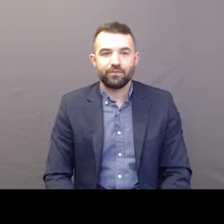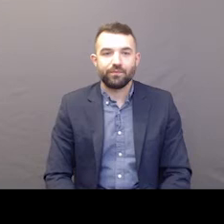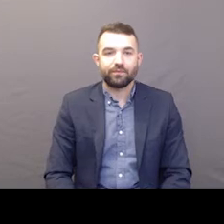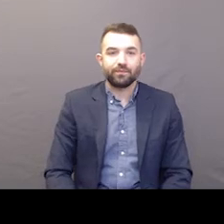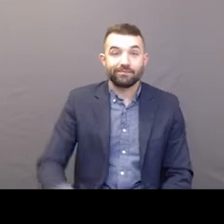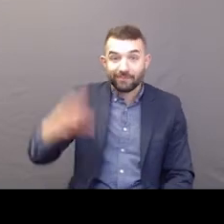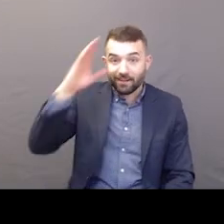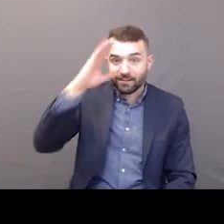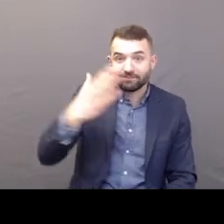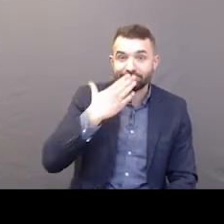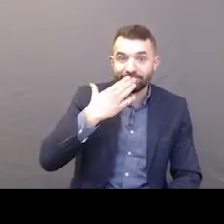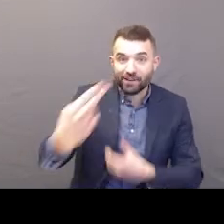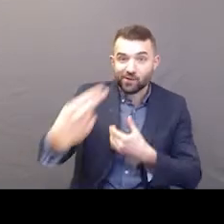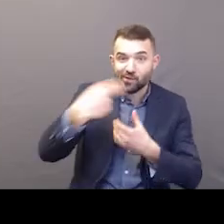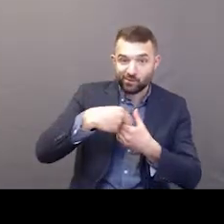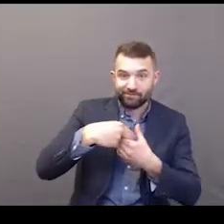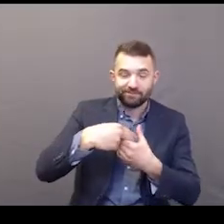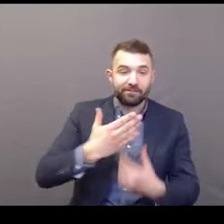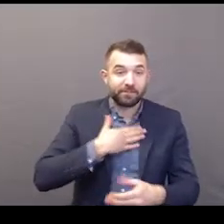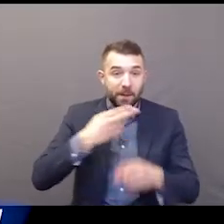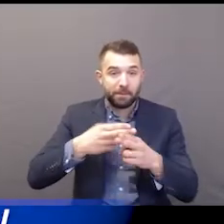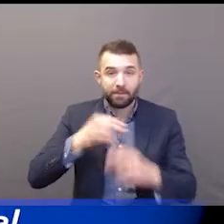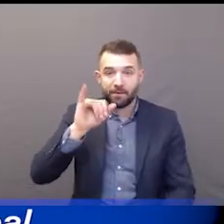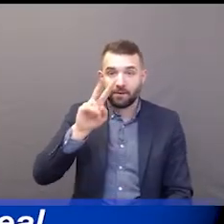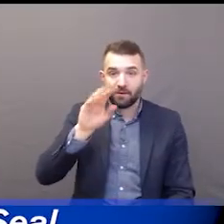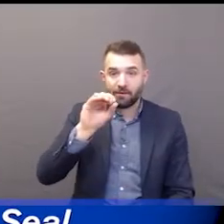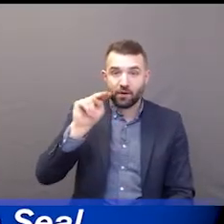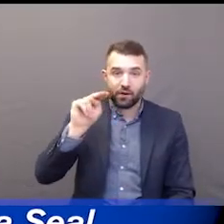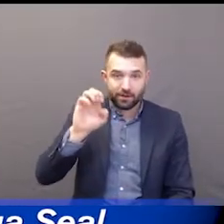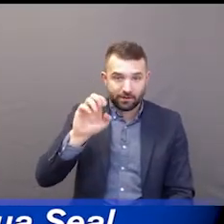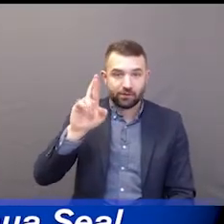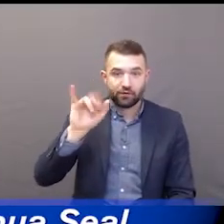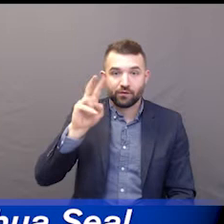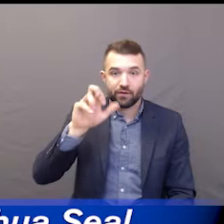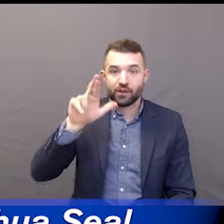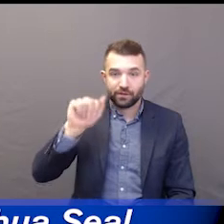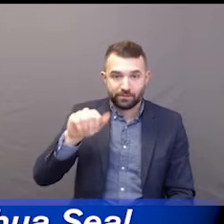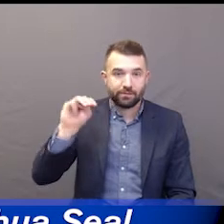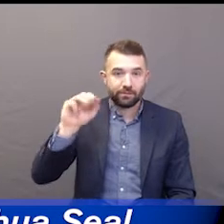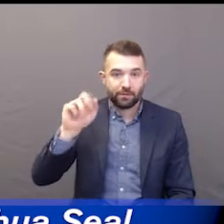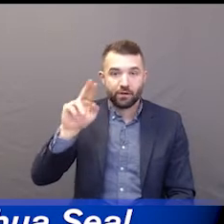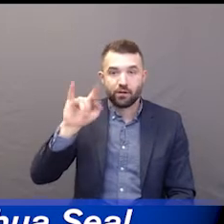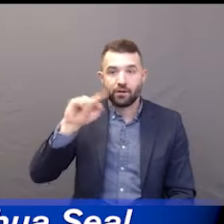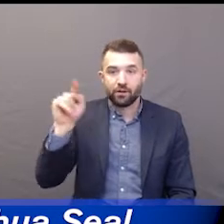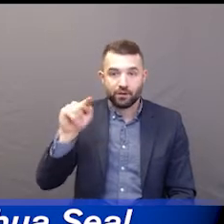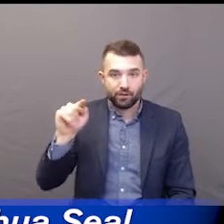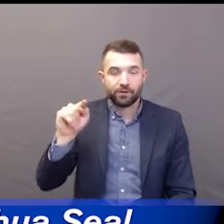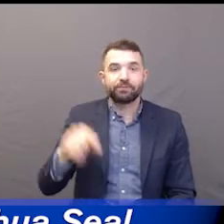[Ivonne Rivera Martinez:] Hello and thank you for joining us. My name is Ivonne Rivera Martinez, and I am the Community Engagement Specialist for Sound Transit’s